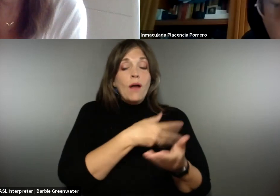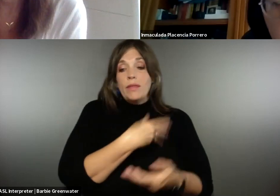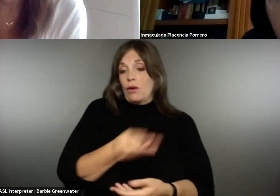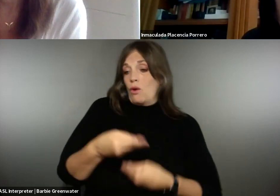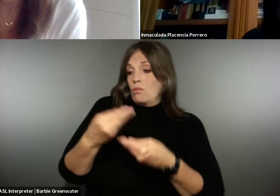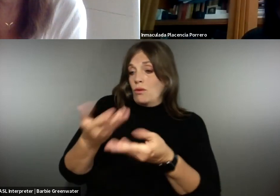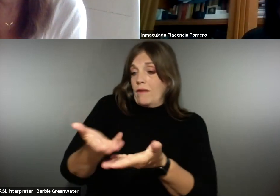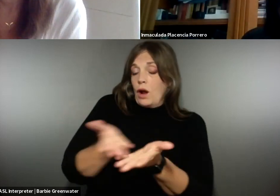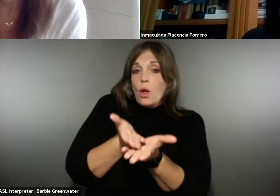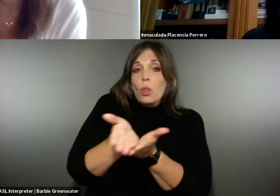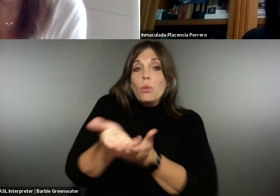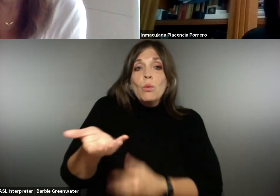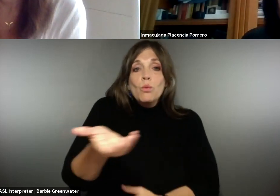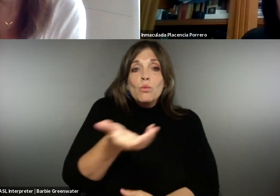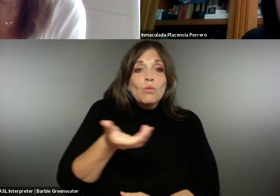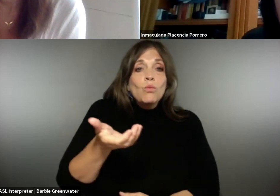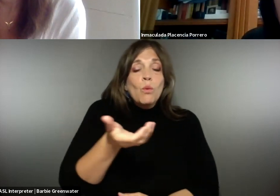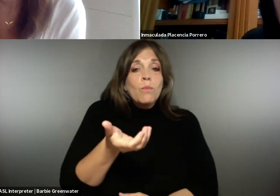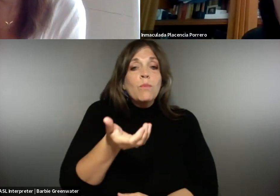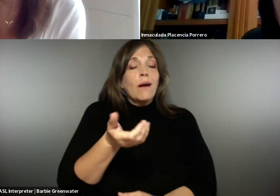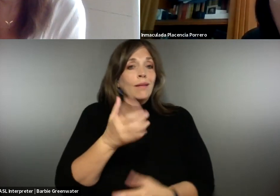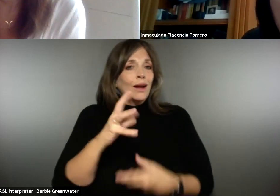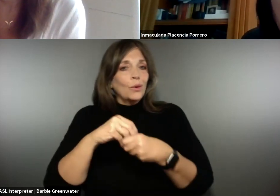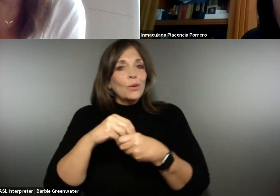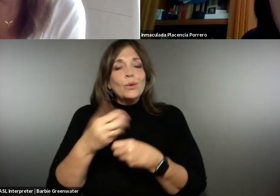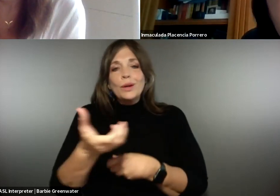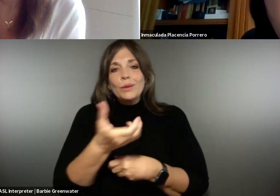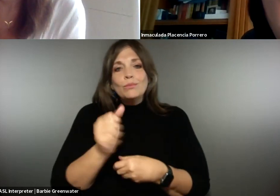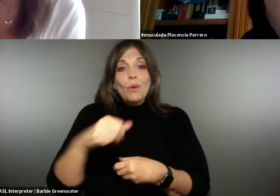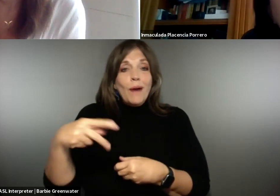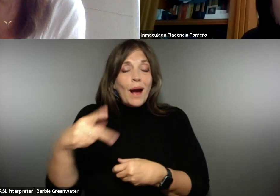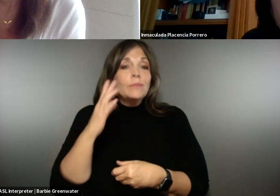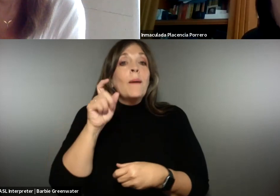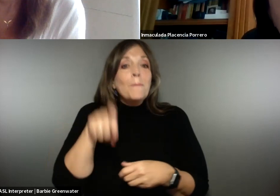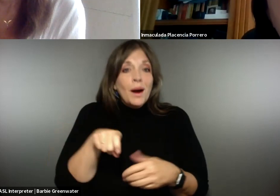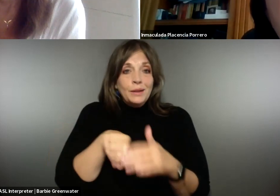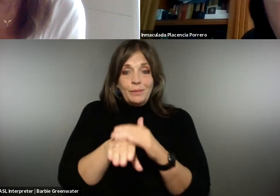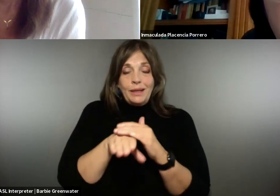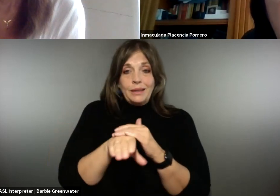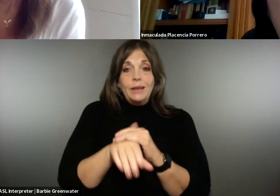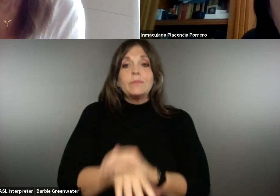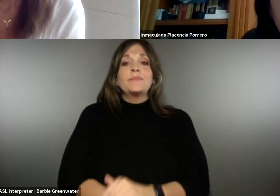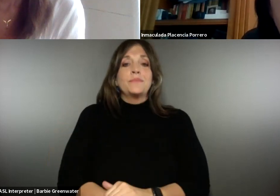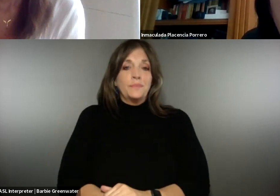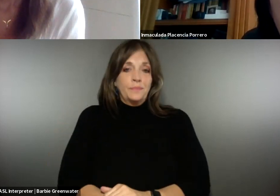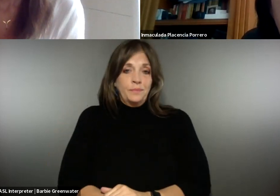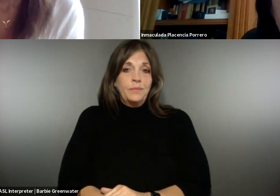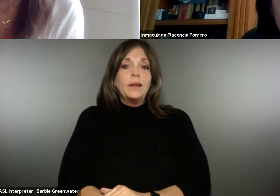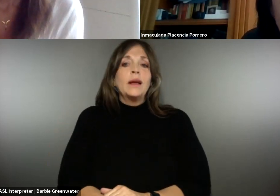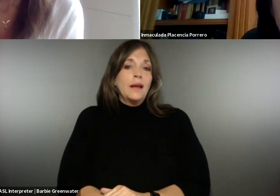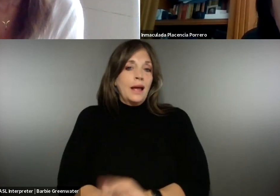, and applications or services that are provided through mobile devices, including mobile apps will have to be